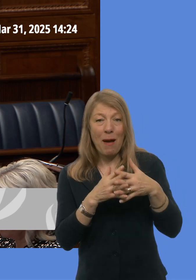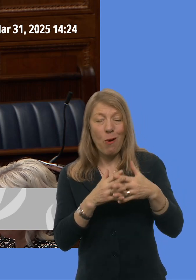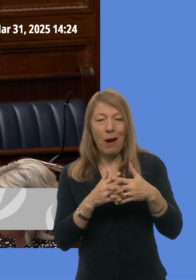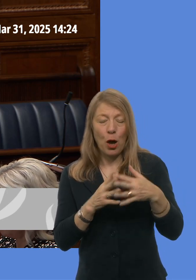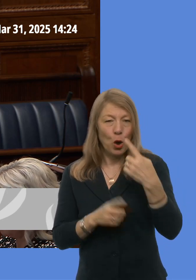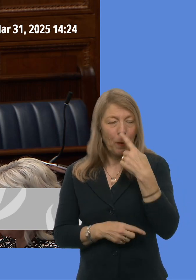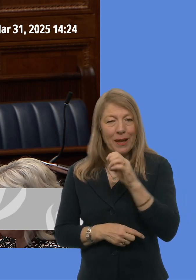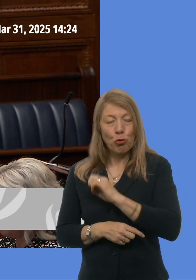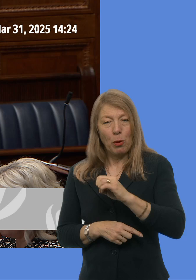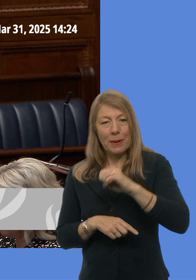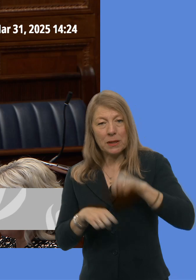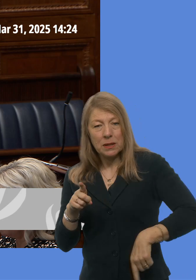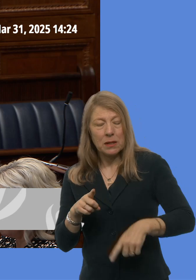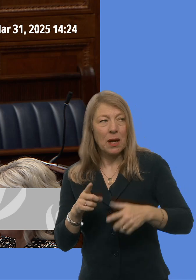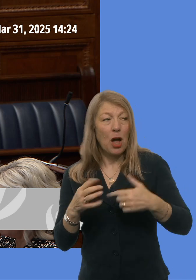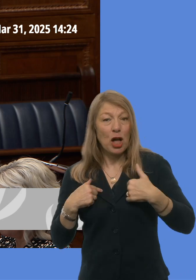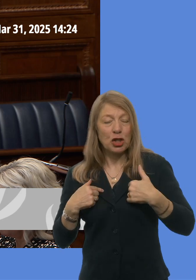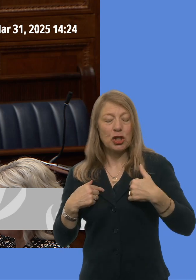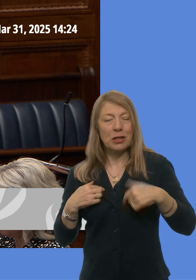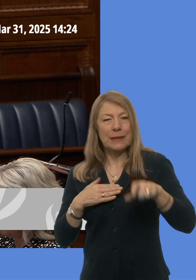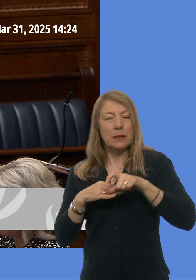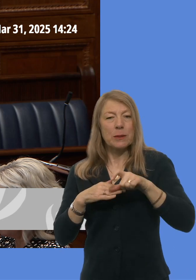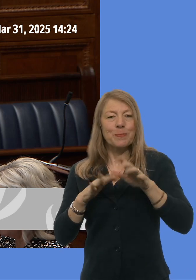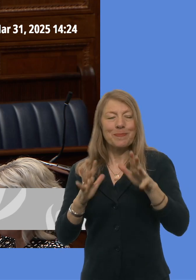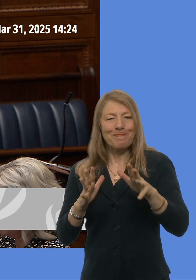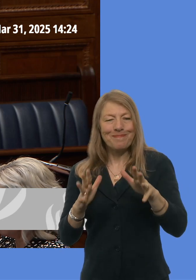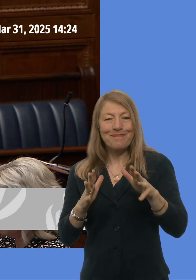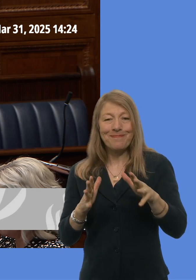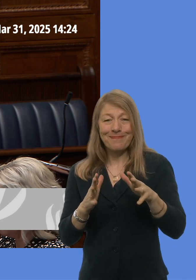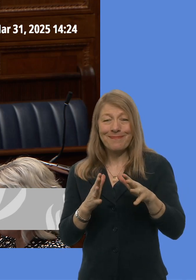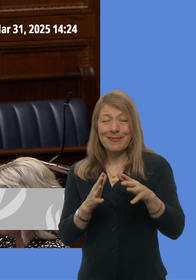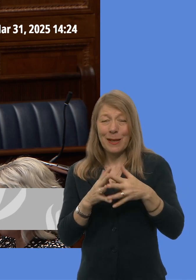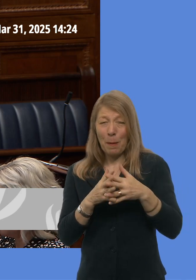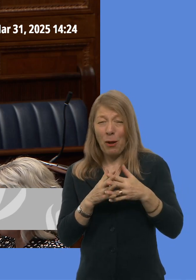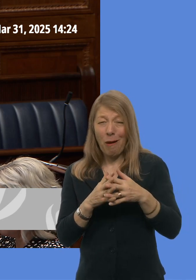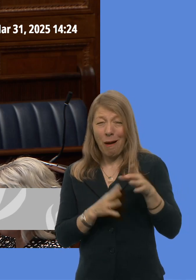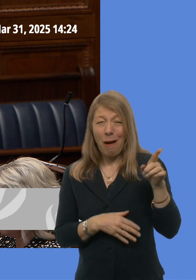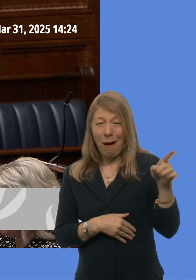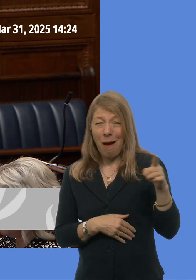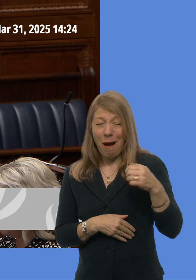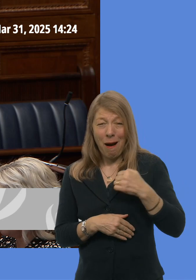The US is our number 2 export market and it is our number 3 for imports. This is a very important issue.